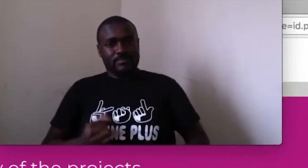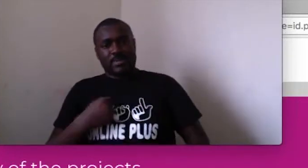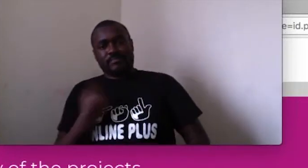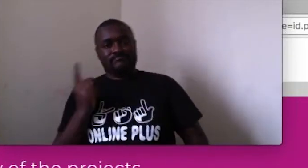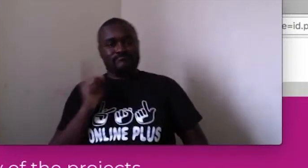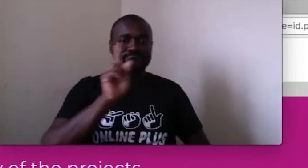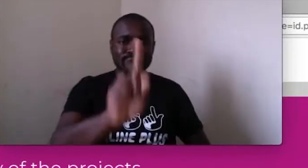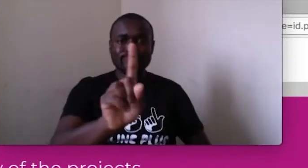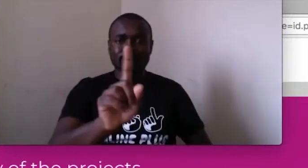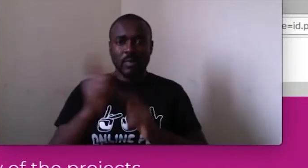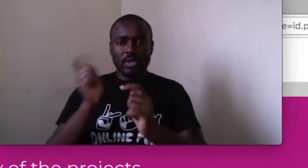What happened is